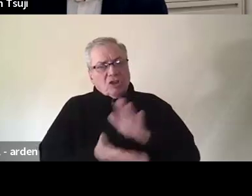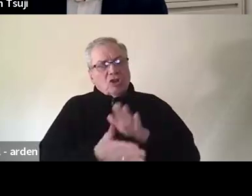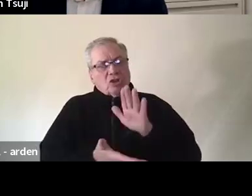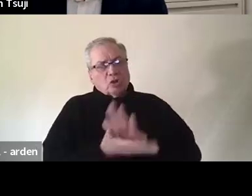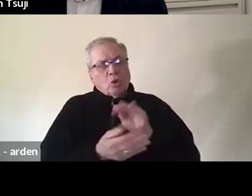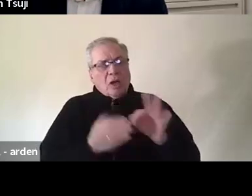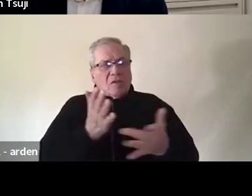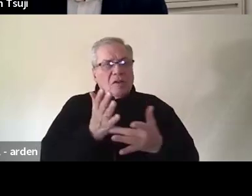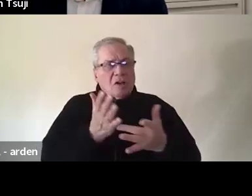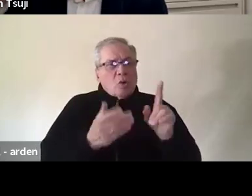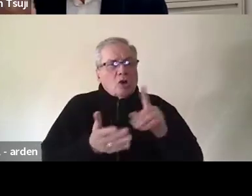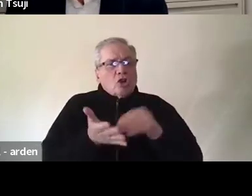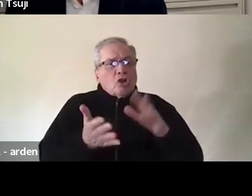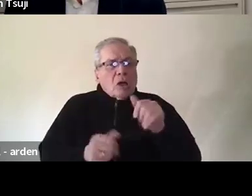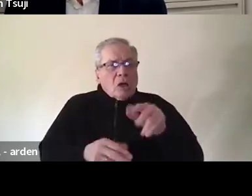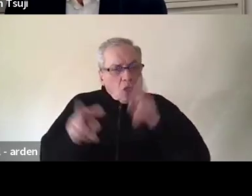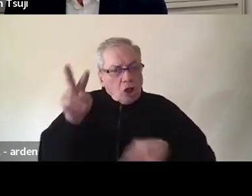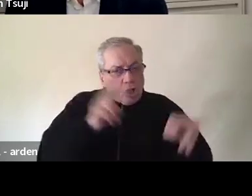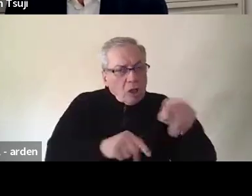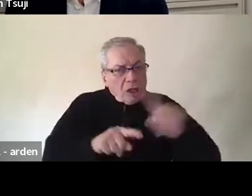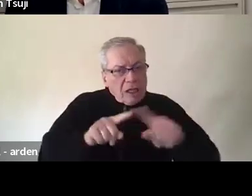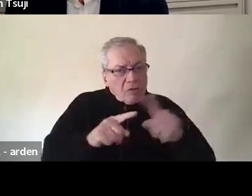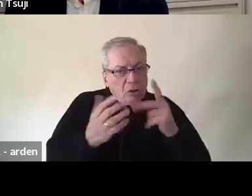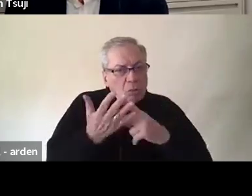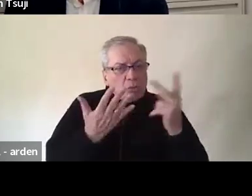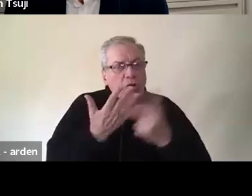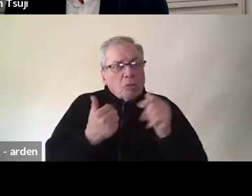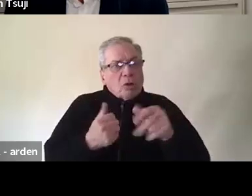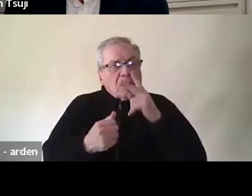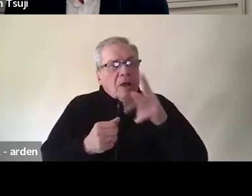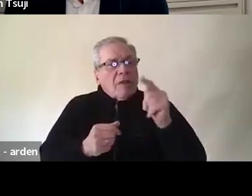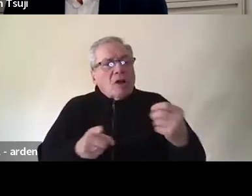which is a go to where students look at the programs and they can see different scholarship